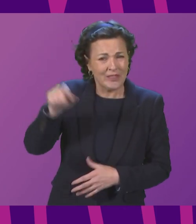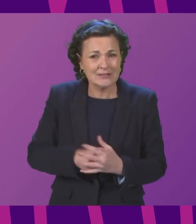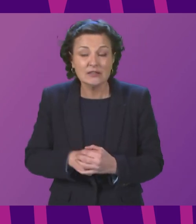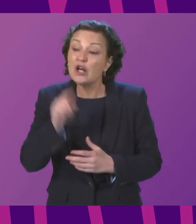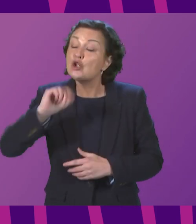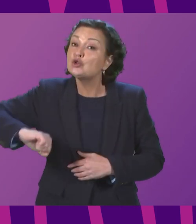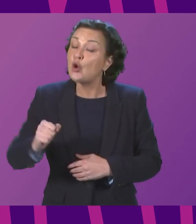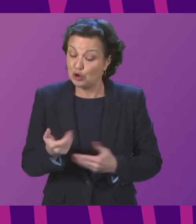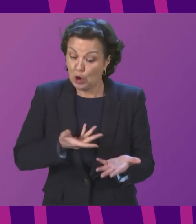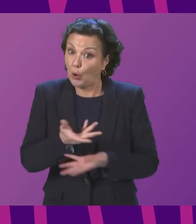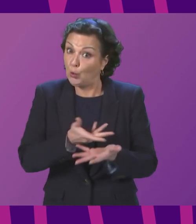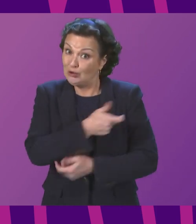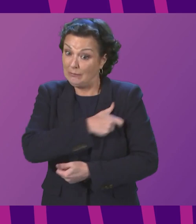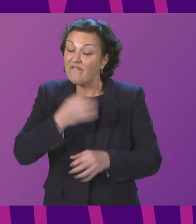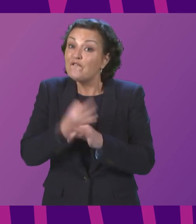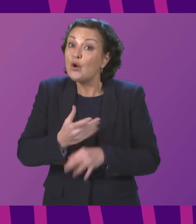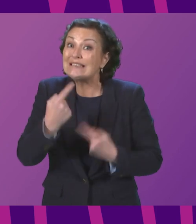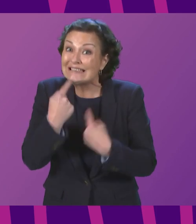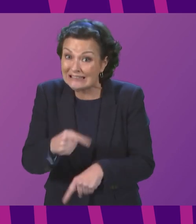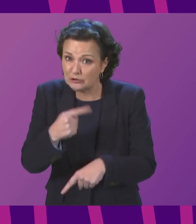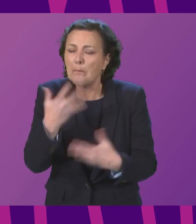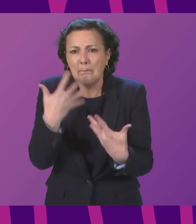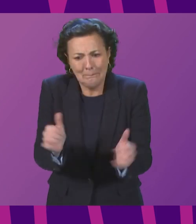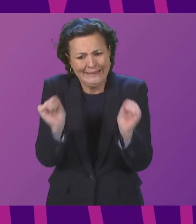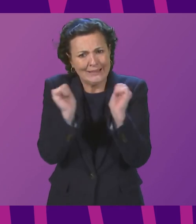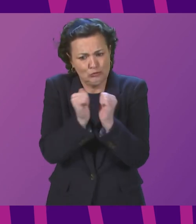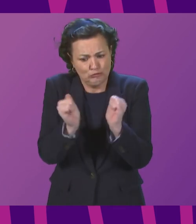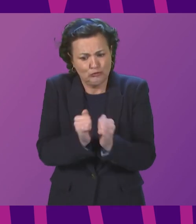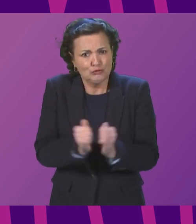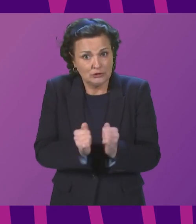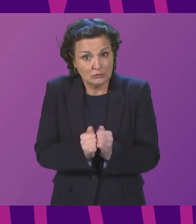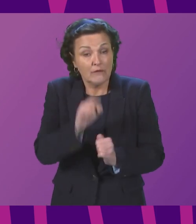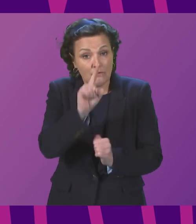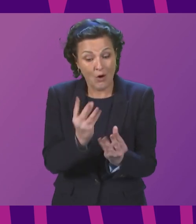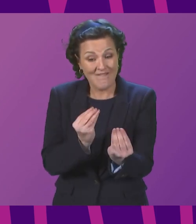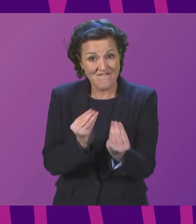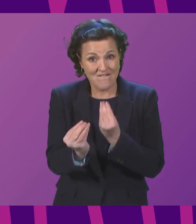for Teachers has previously agreed a number of contingencies for flexible staff resourcing